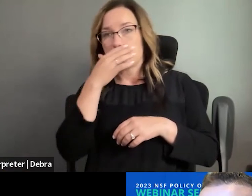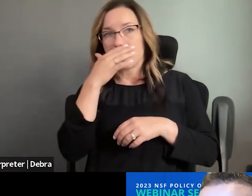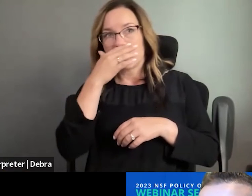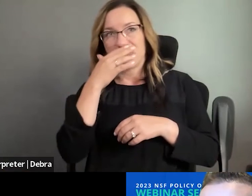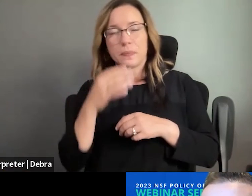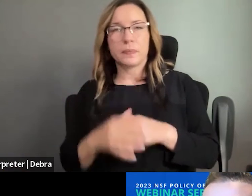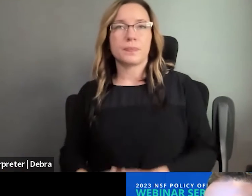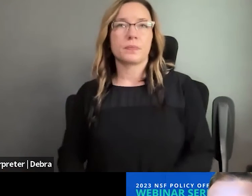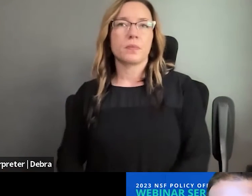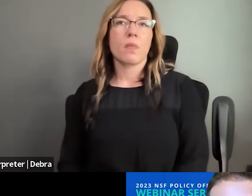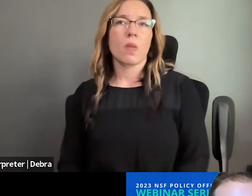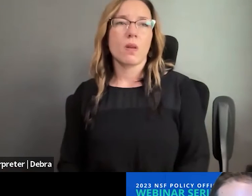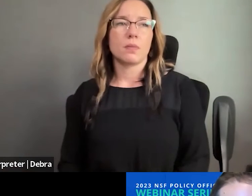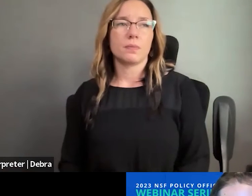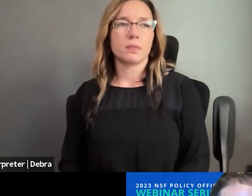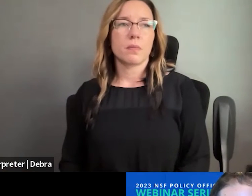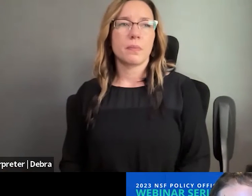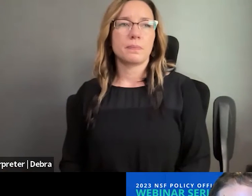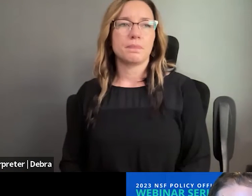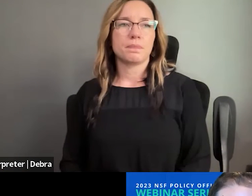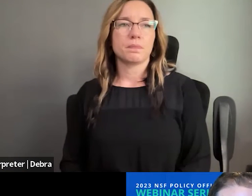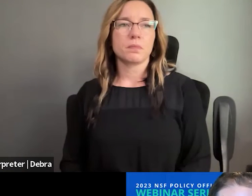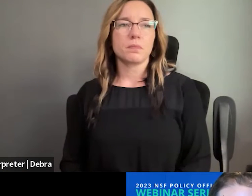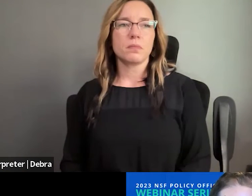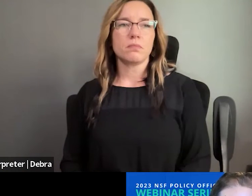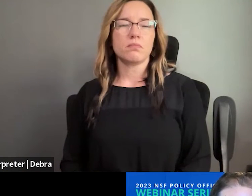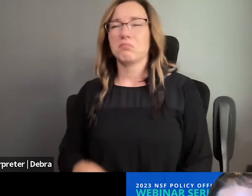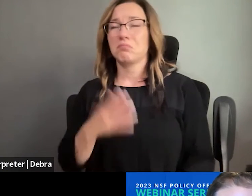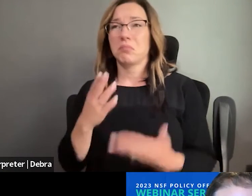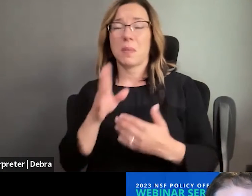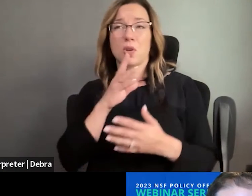I guess maybe talk a little bit about how NSF views this in terms